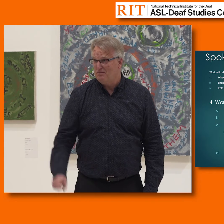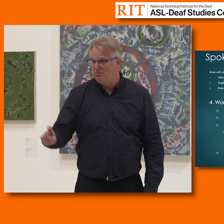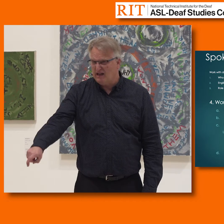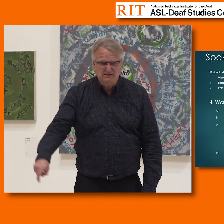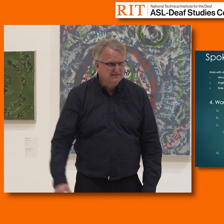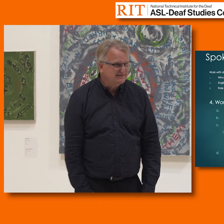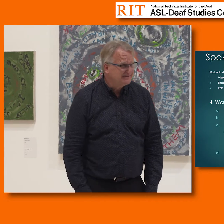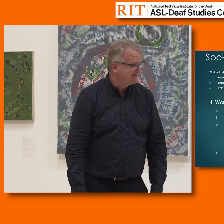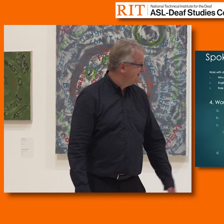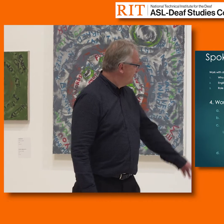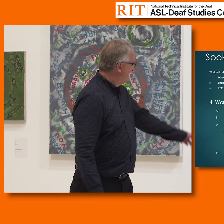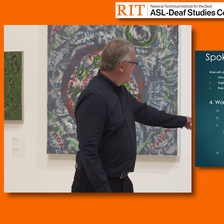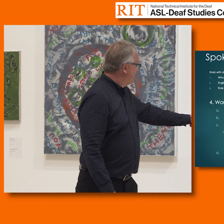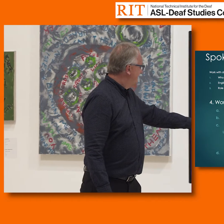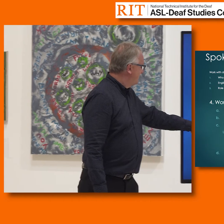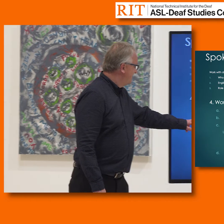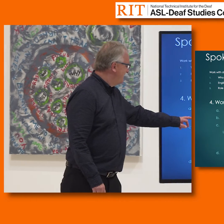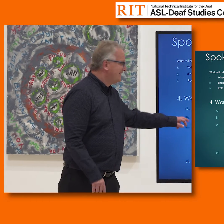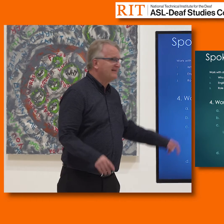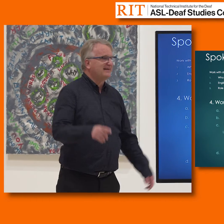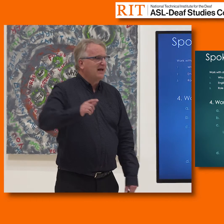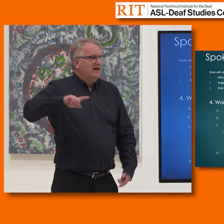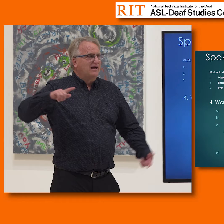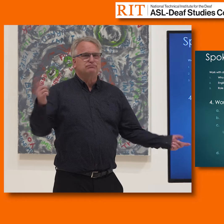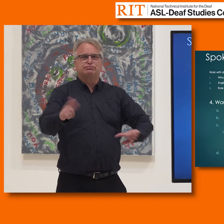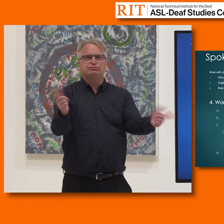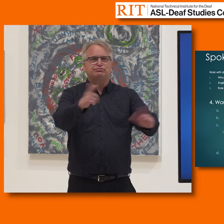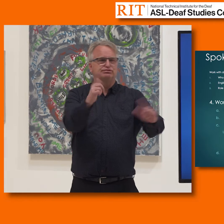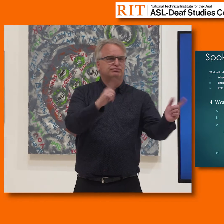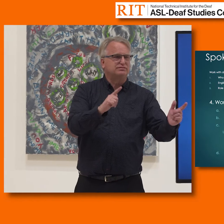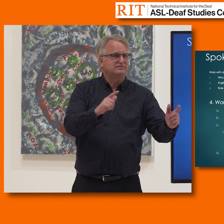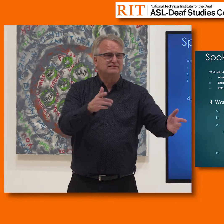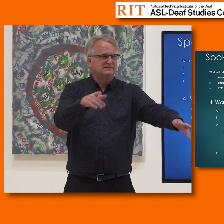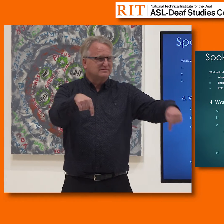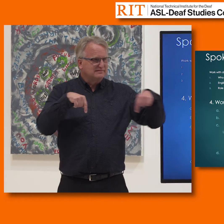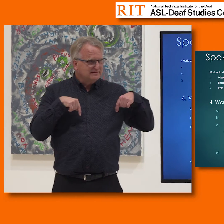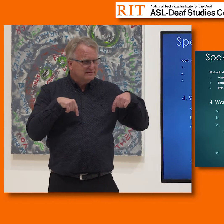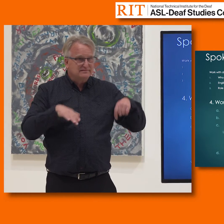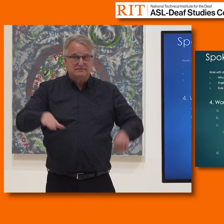Own up to the fact that you're not able to keep up, and can the presenter slow down?